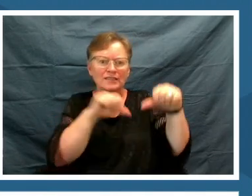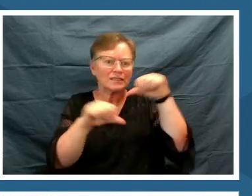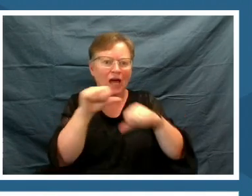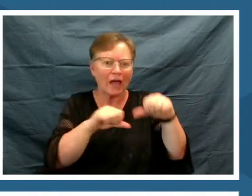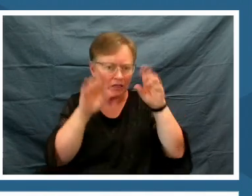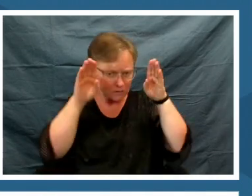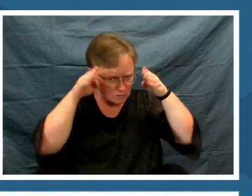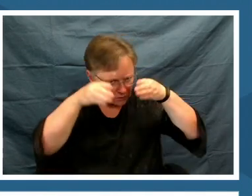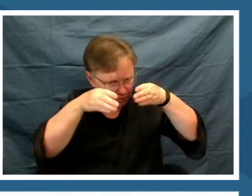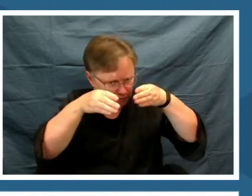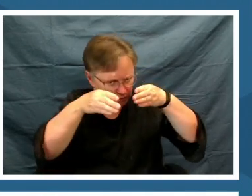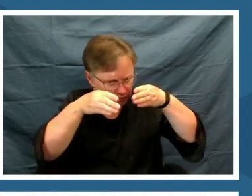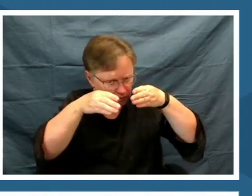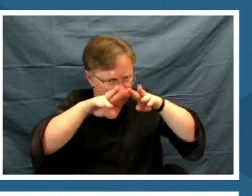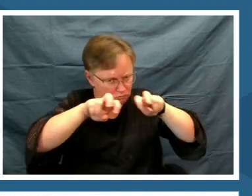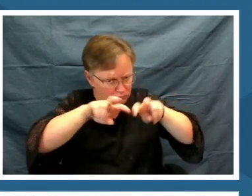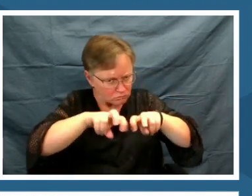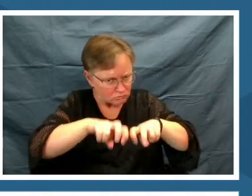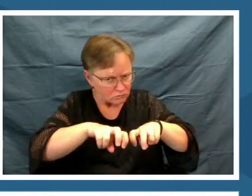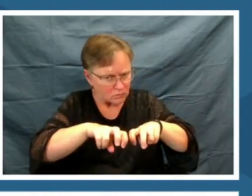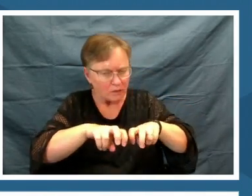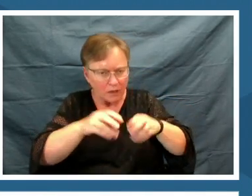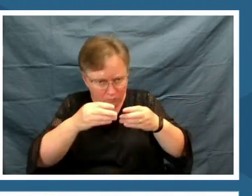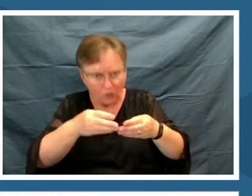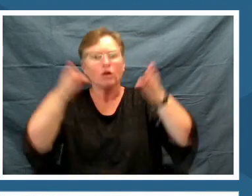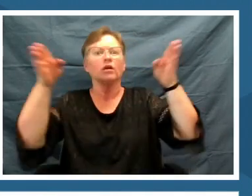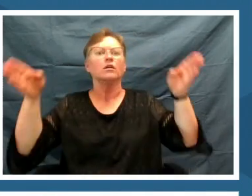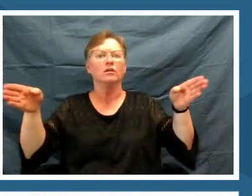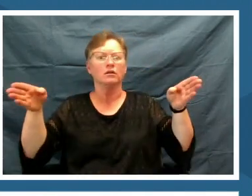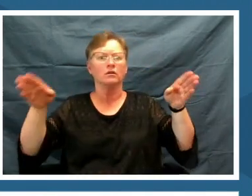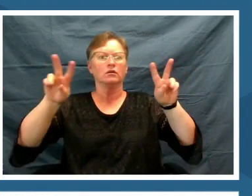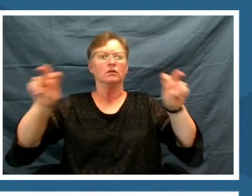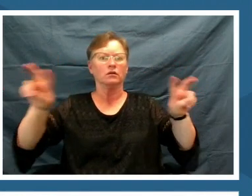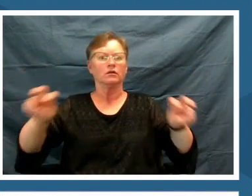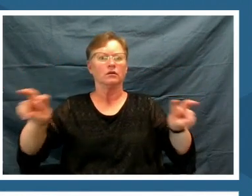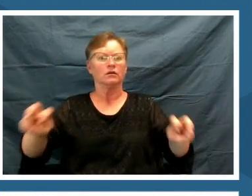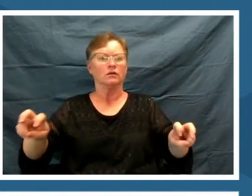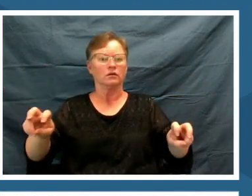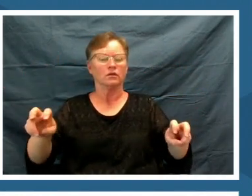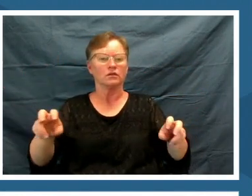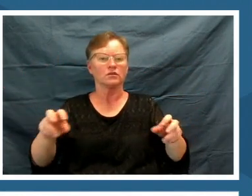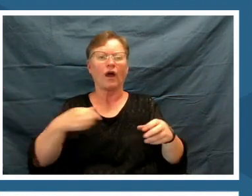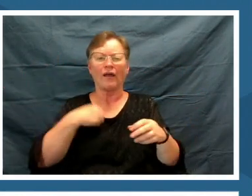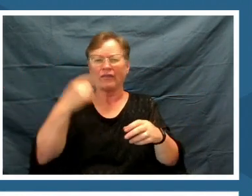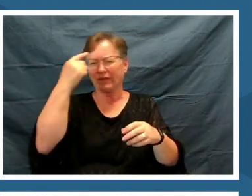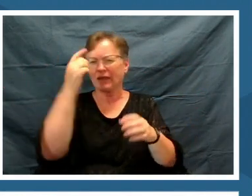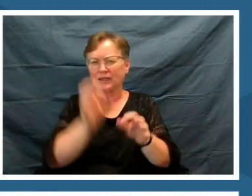specific phenomenon and so i think it's really important as we